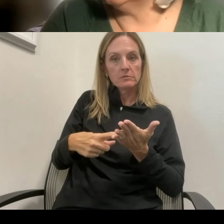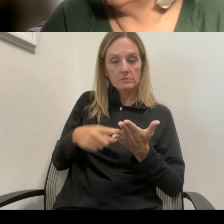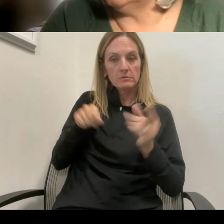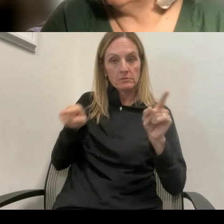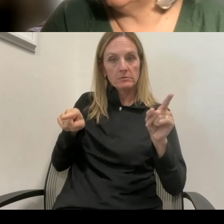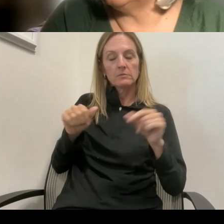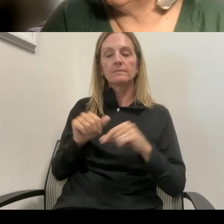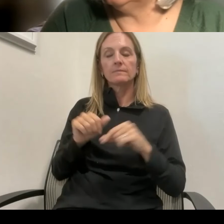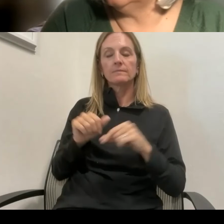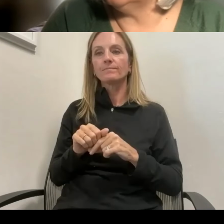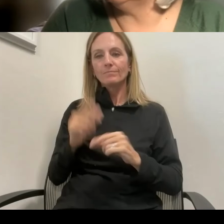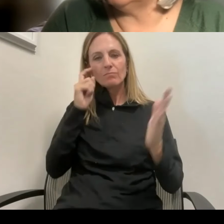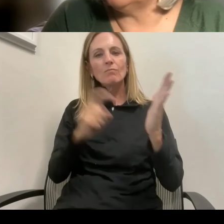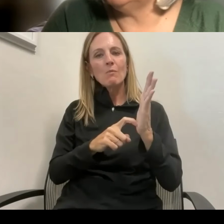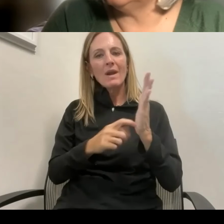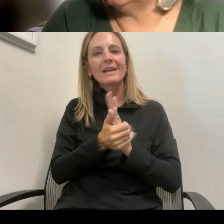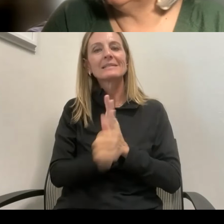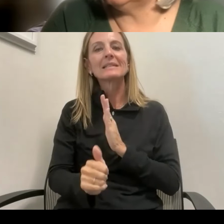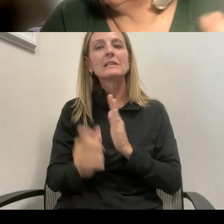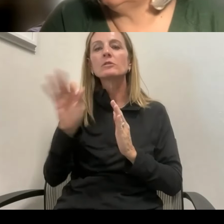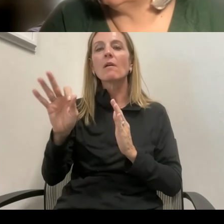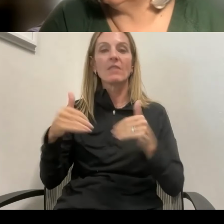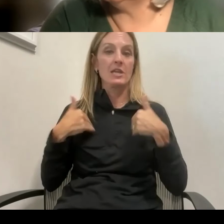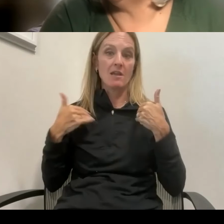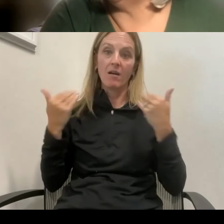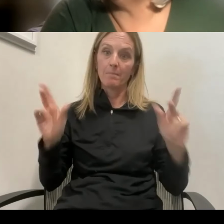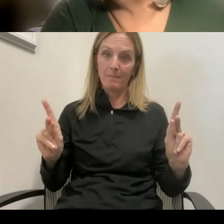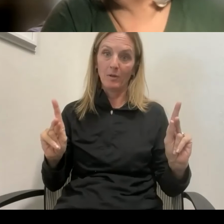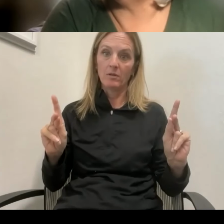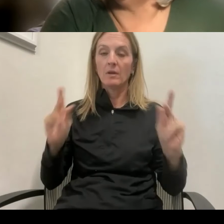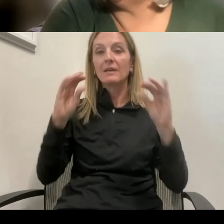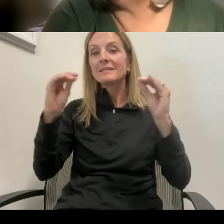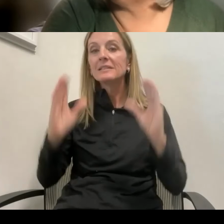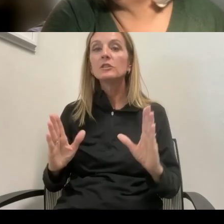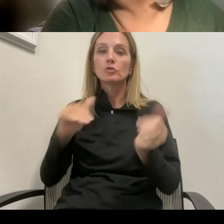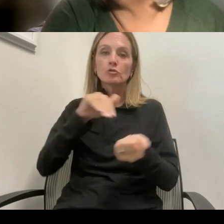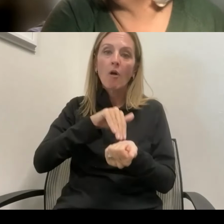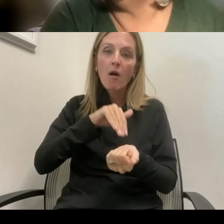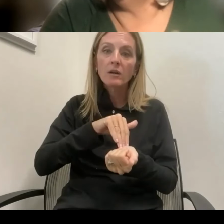of our young people, gifts of our people, the teachers, the doctors the language speakers,